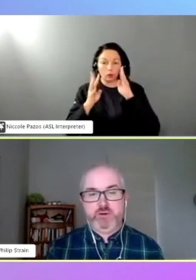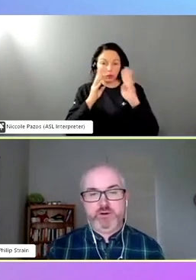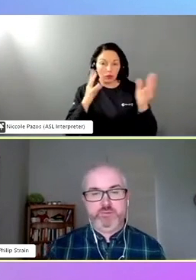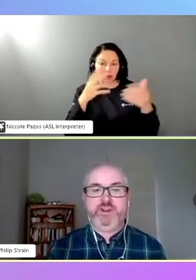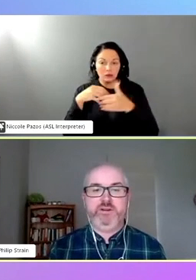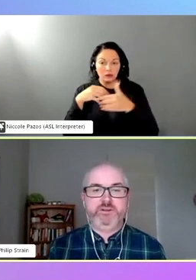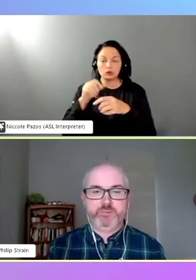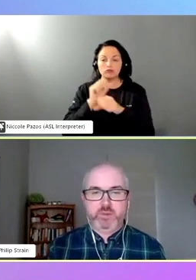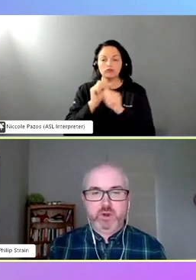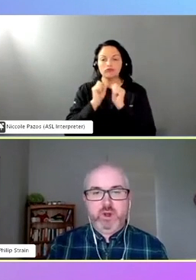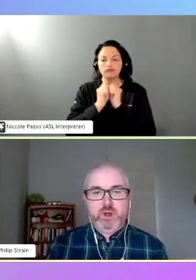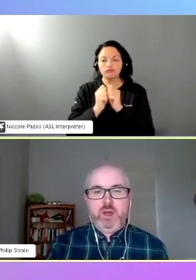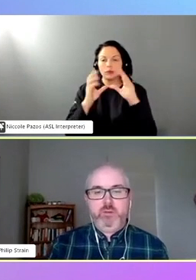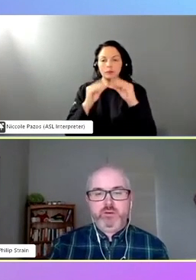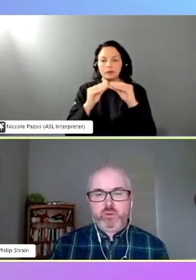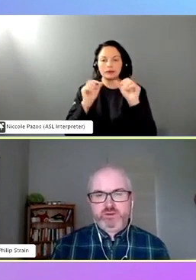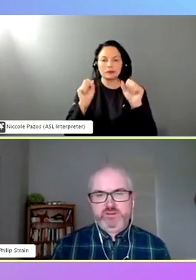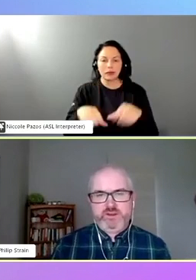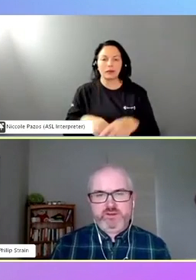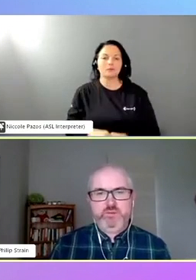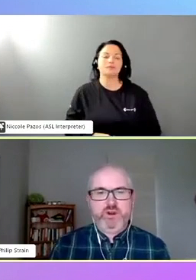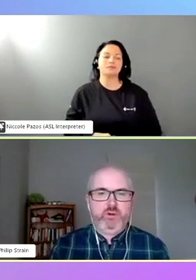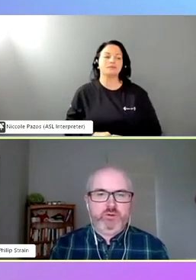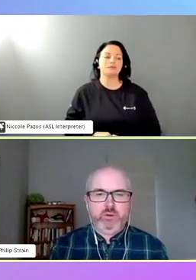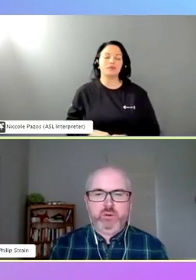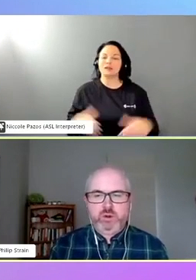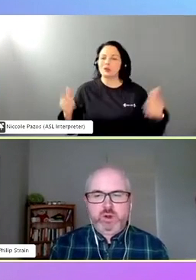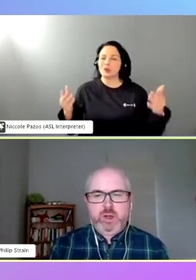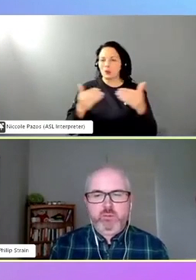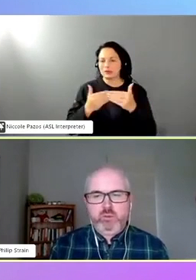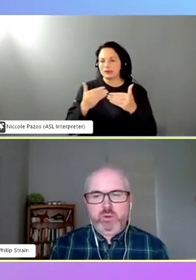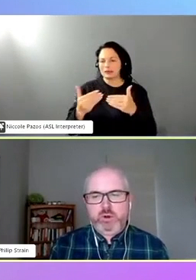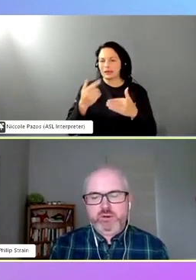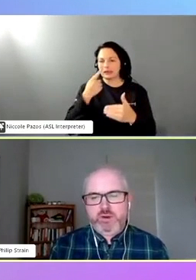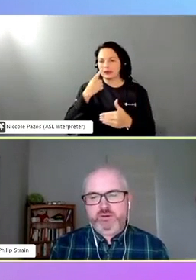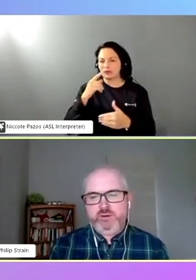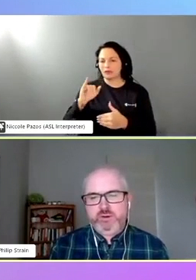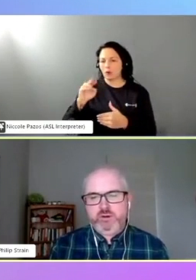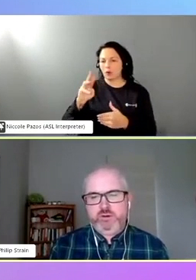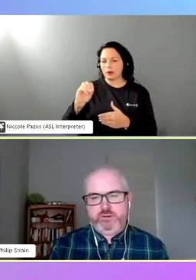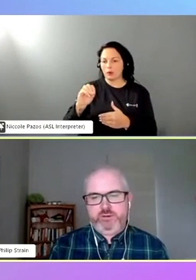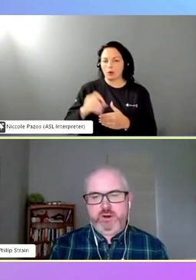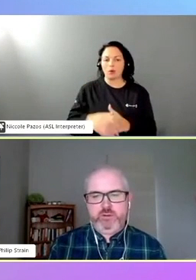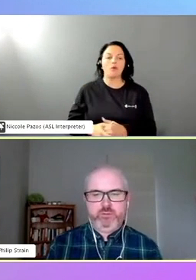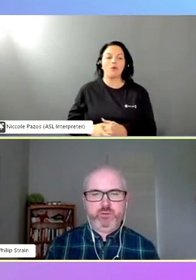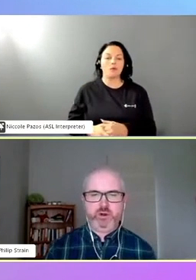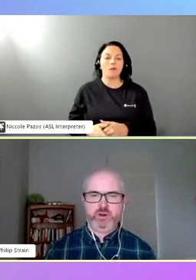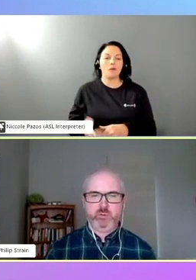following the WCAG principles. For people with vision impairments or no vision,